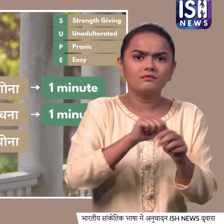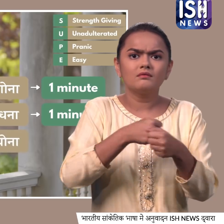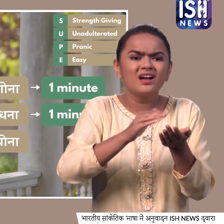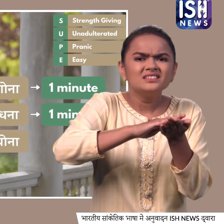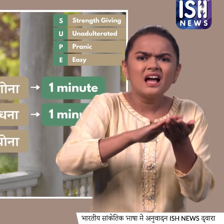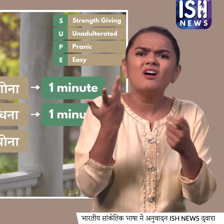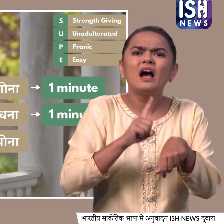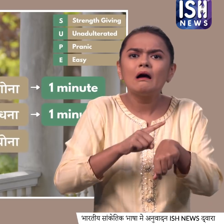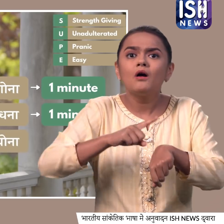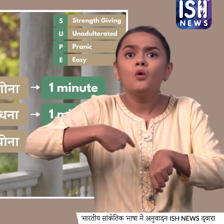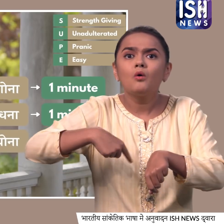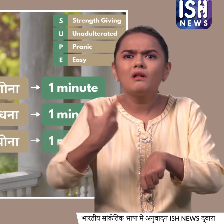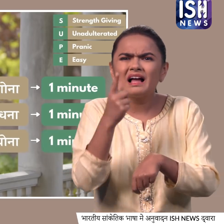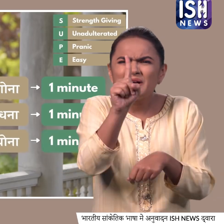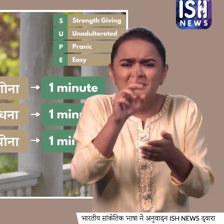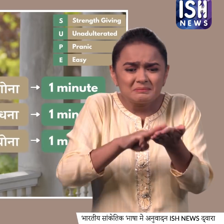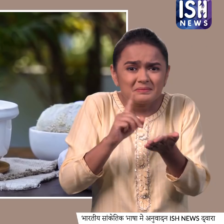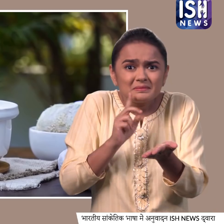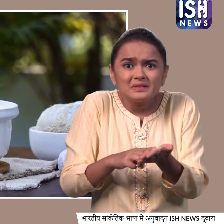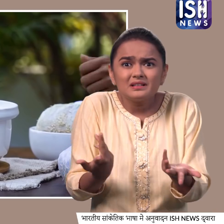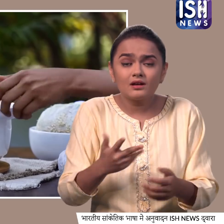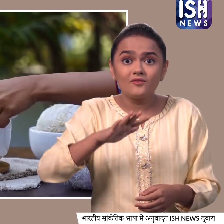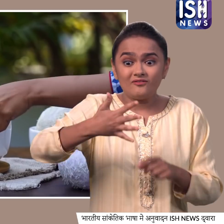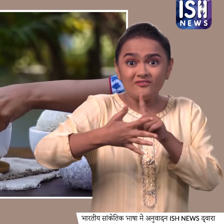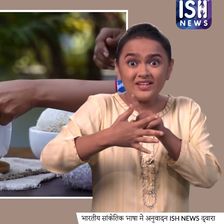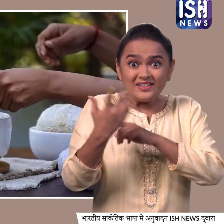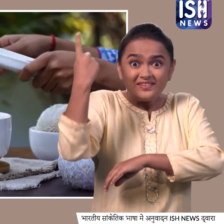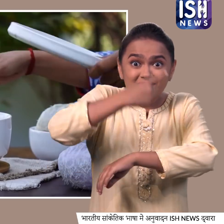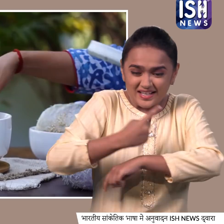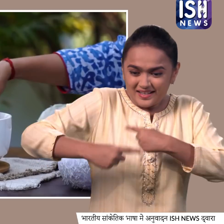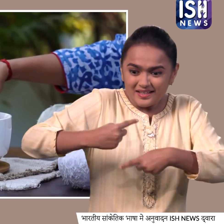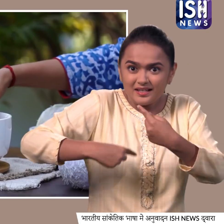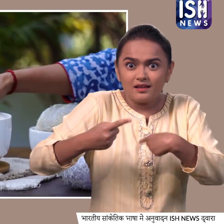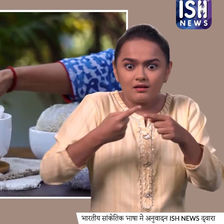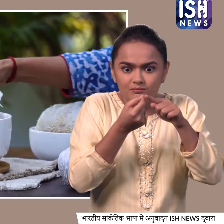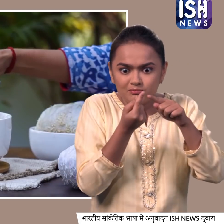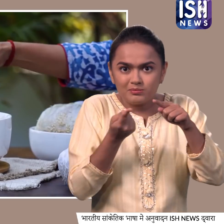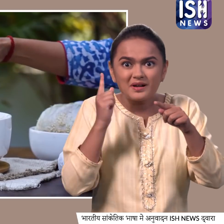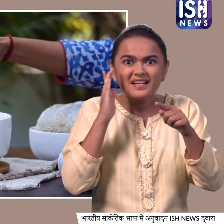How much time does it take to wash them? 1 minute! By the 5th day, they will have long tails growing out of them